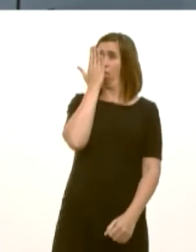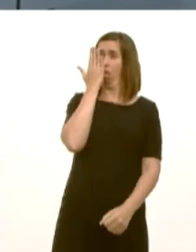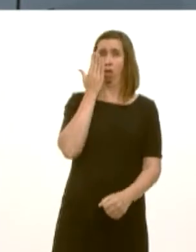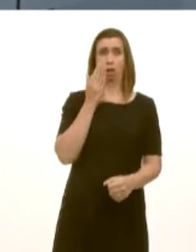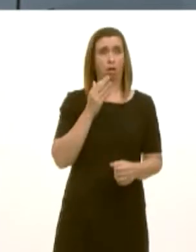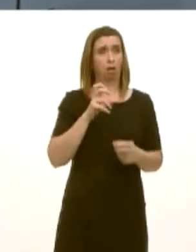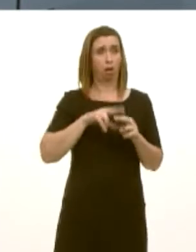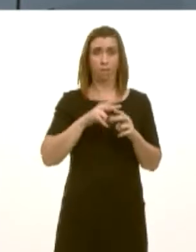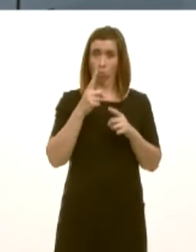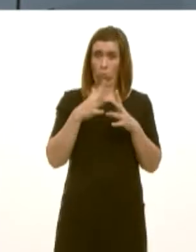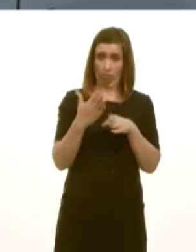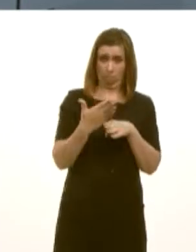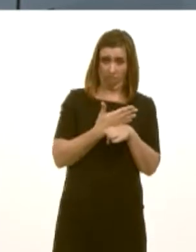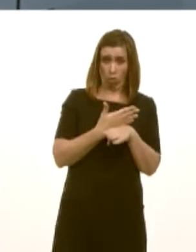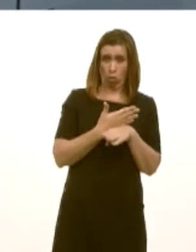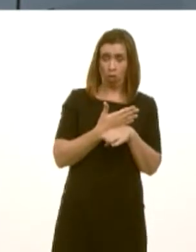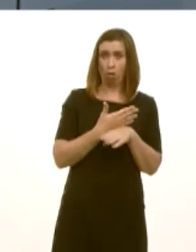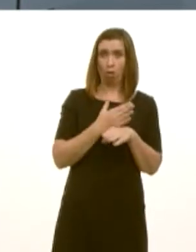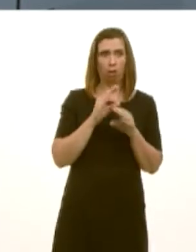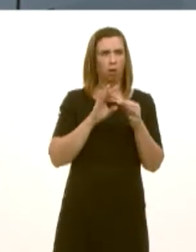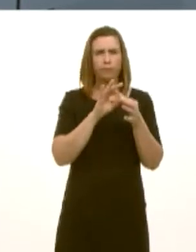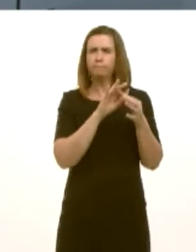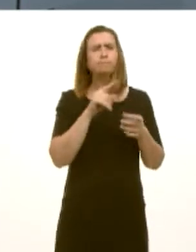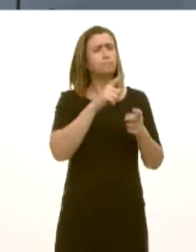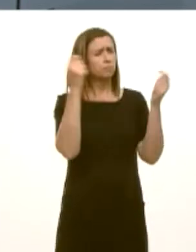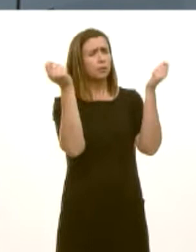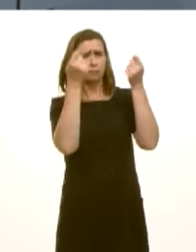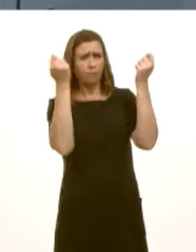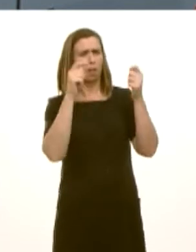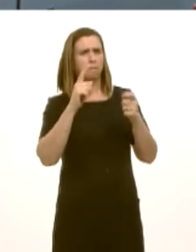In order to make this a really successful event that can be supported by all, how will